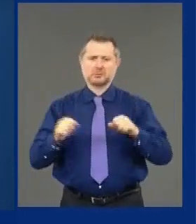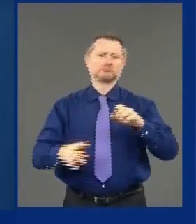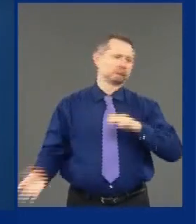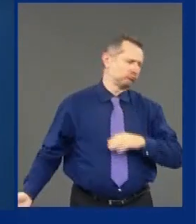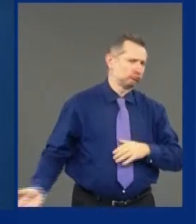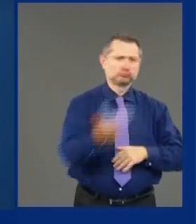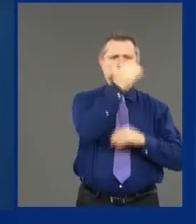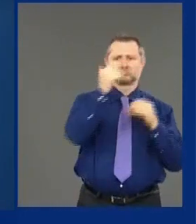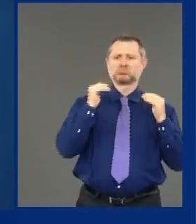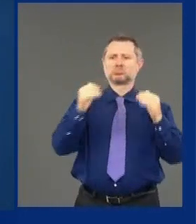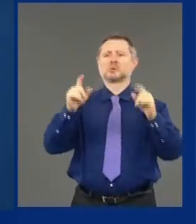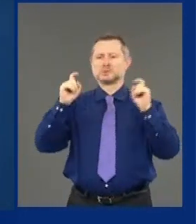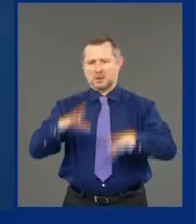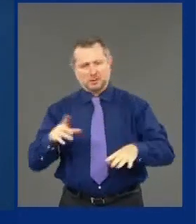MEMBERS OF THE PRESS.